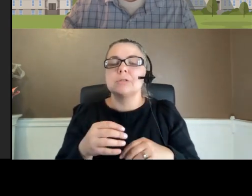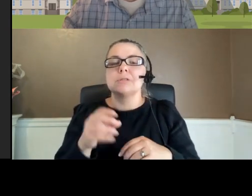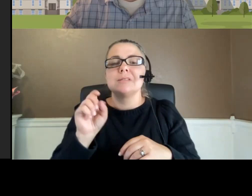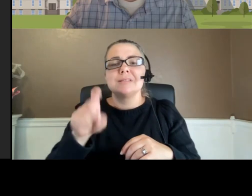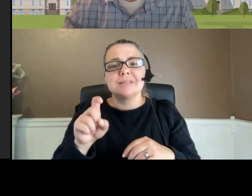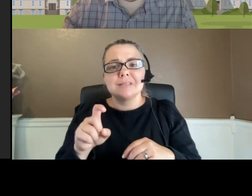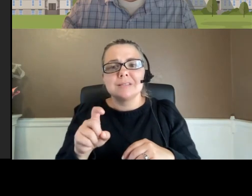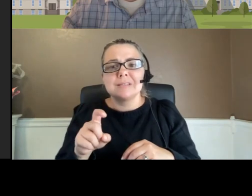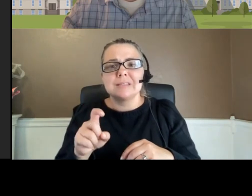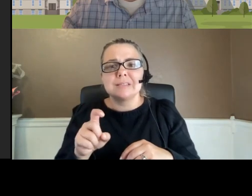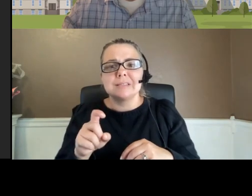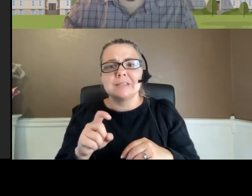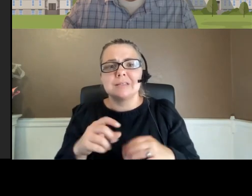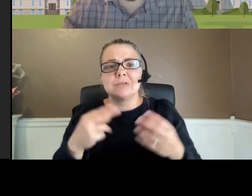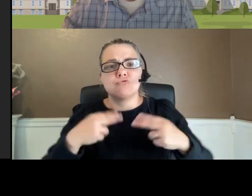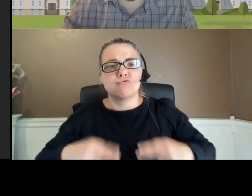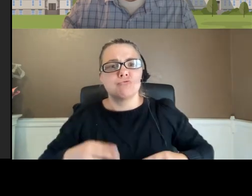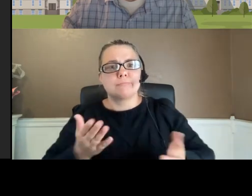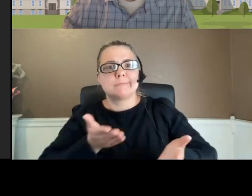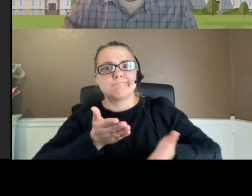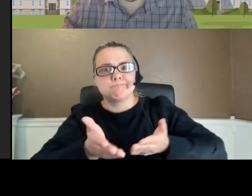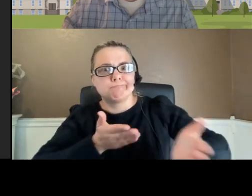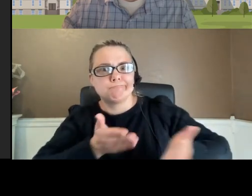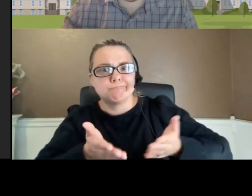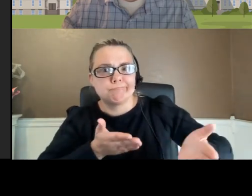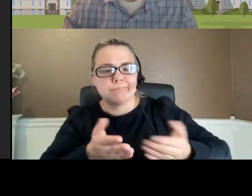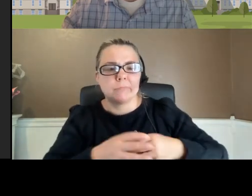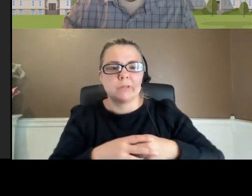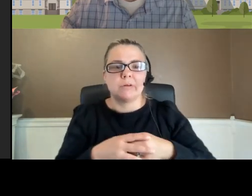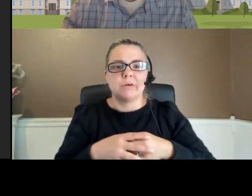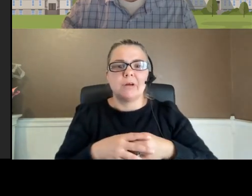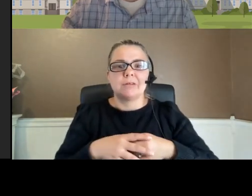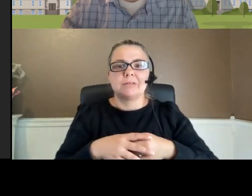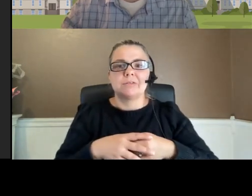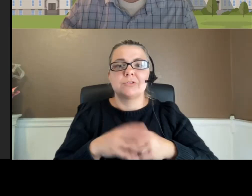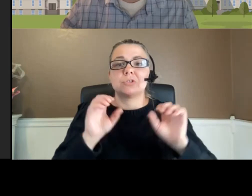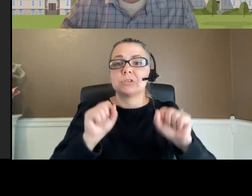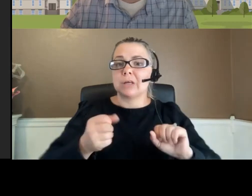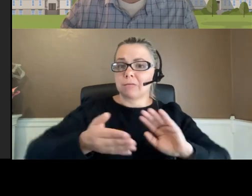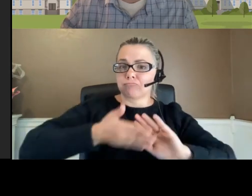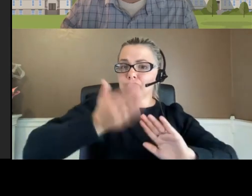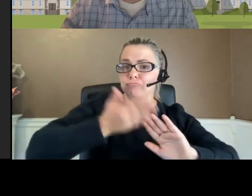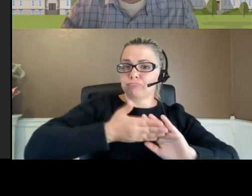because you can run those extension tools at any point during that process. In other words,